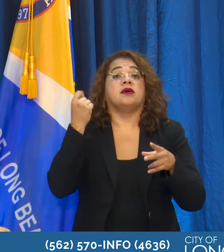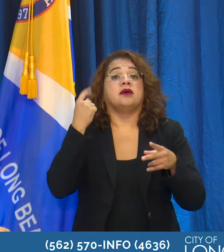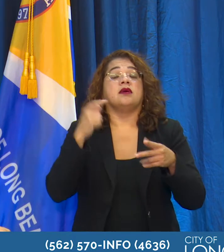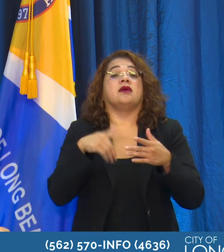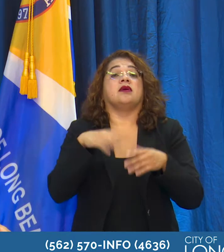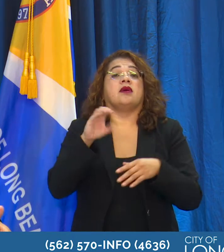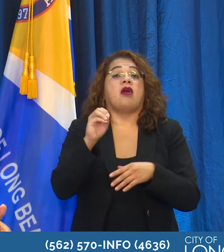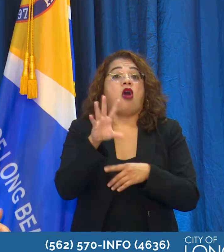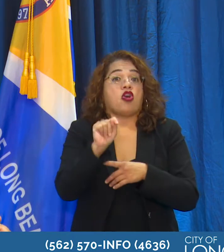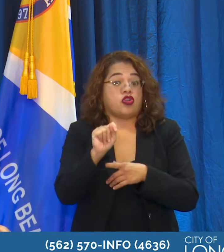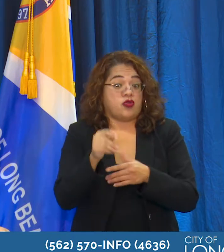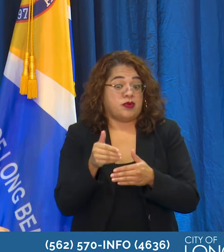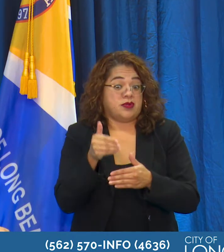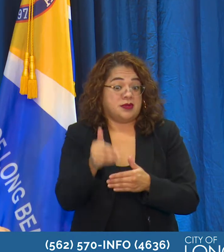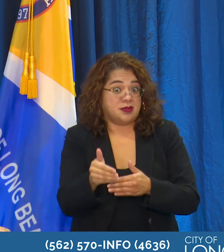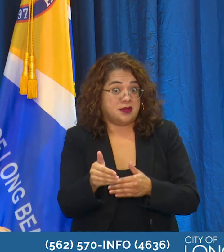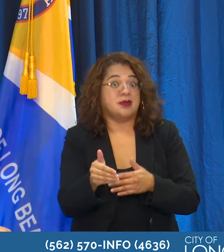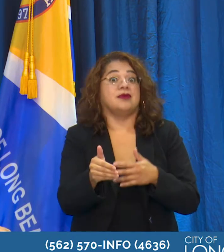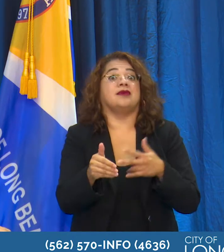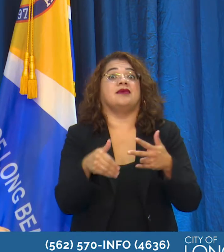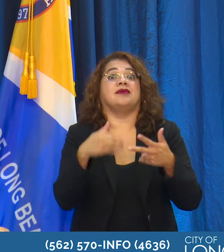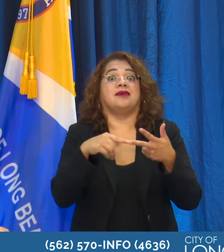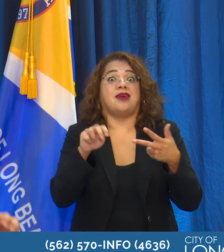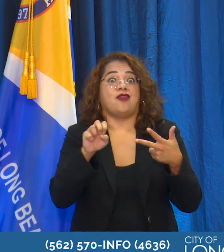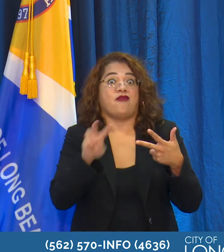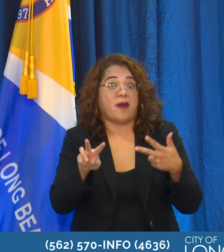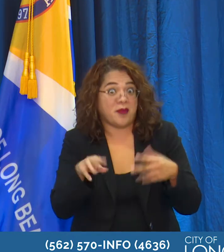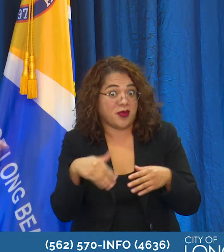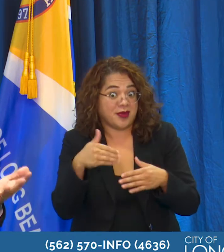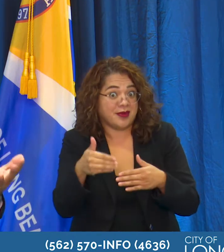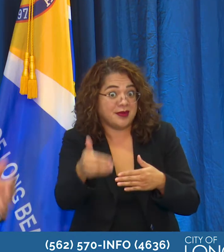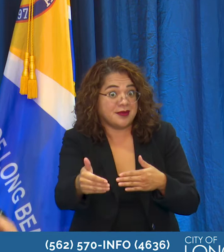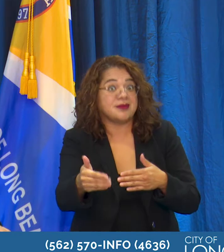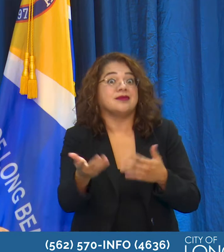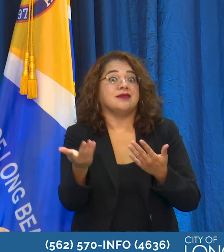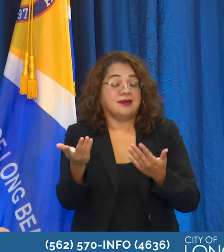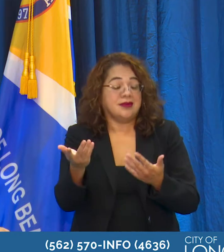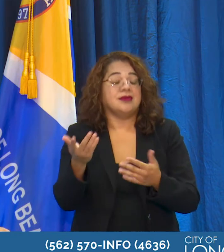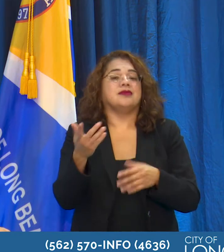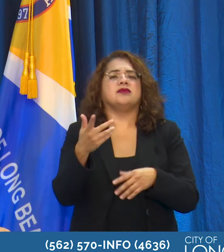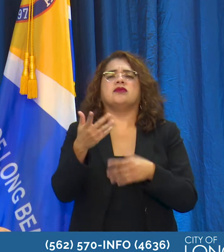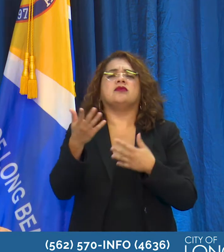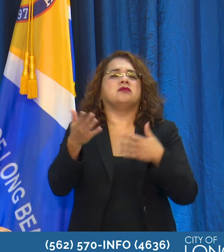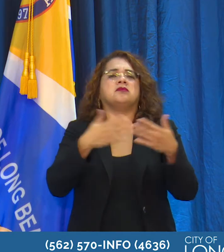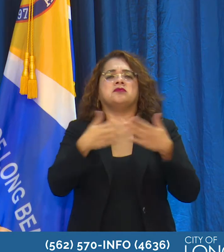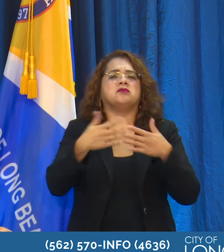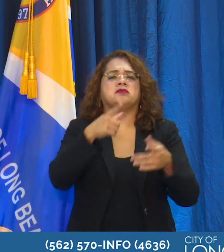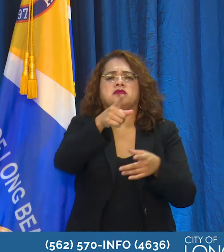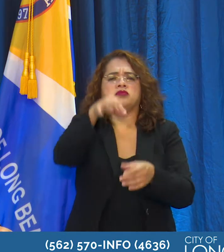to be a lot of interest of course for voting regardless of who people are voting for.